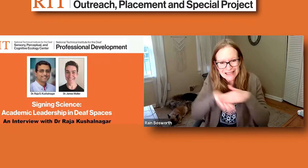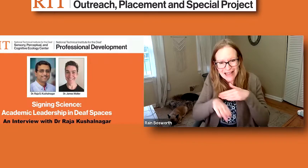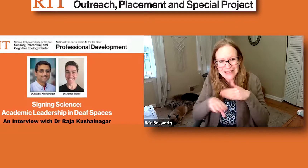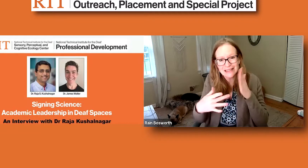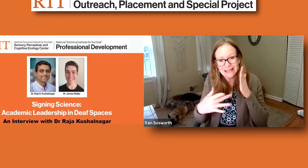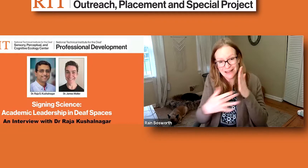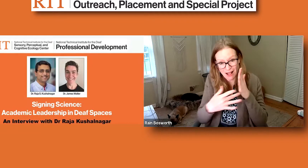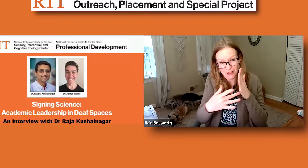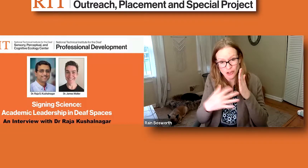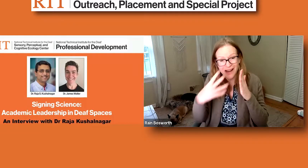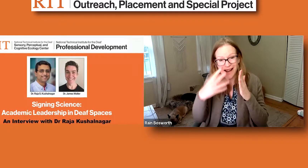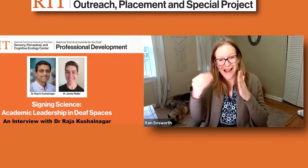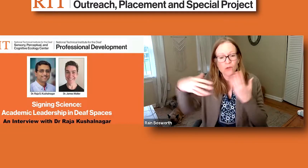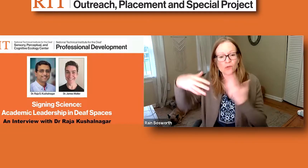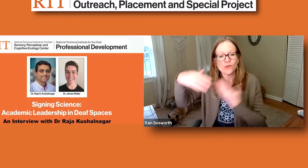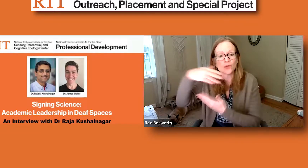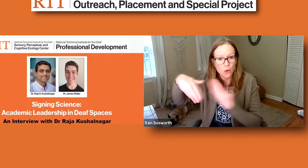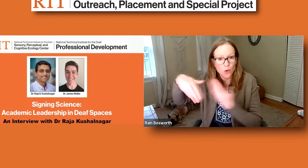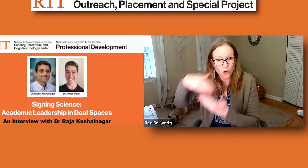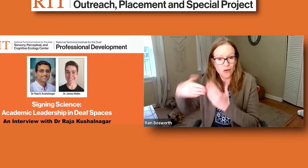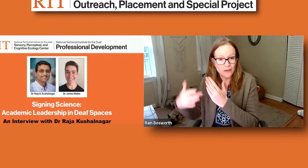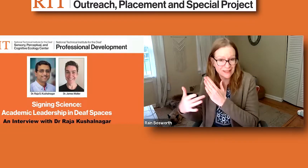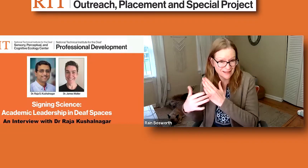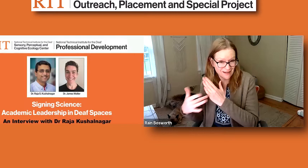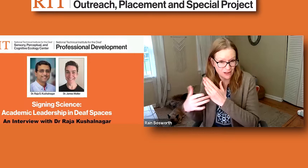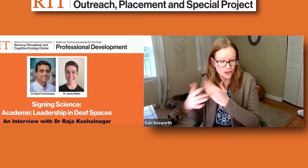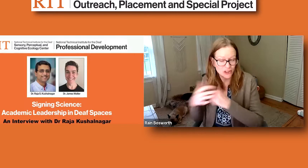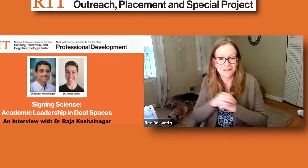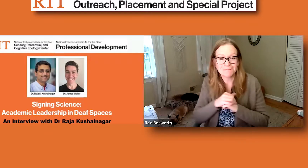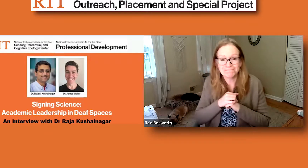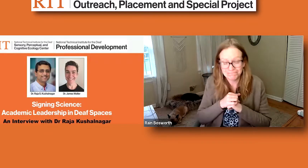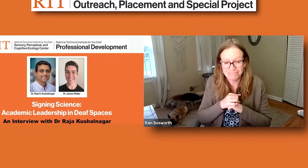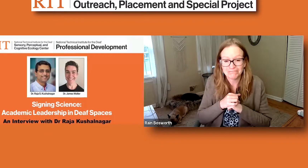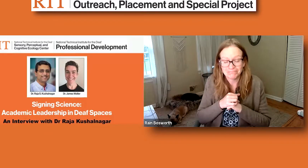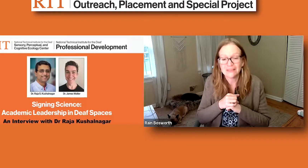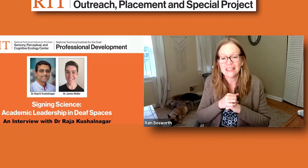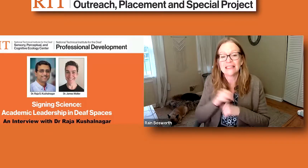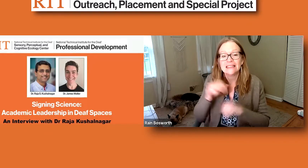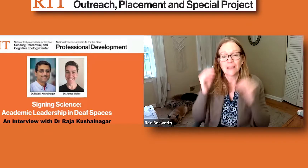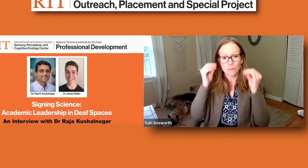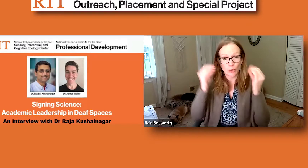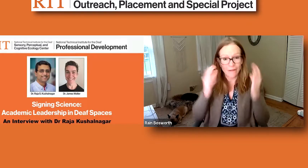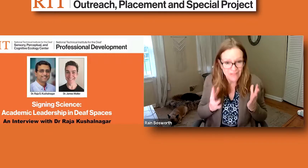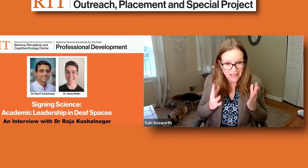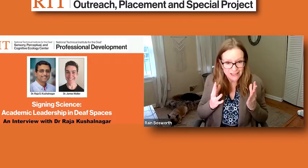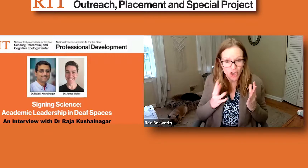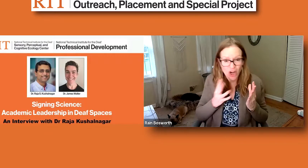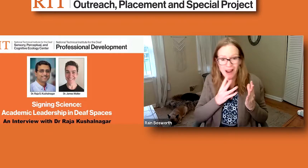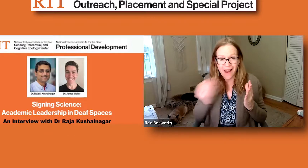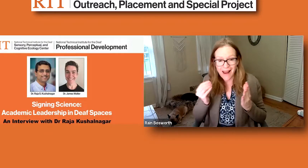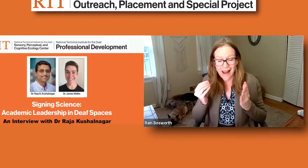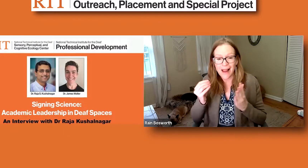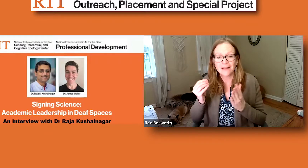is an expert in the field of access technology and social technology.